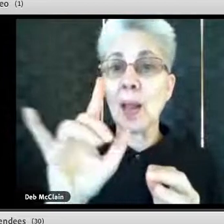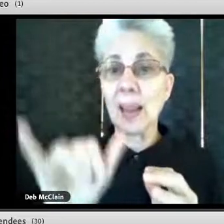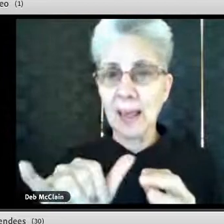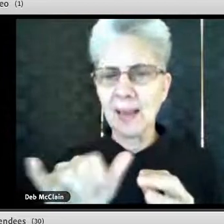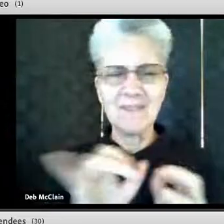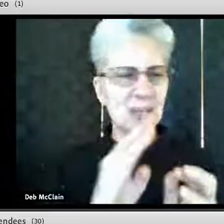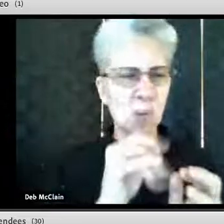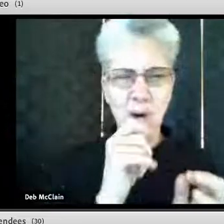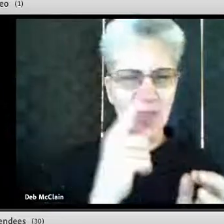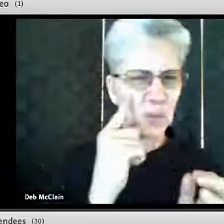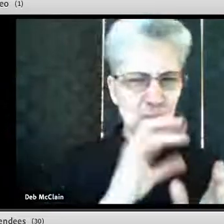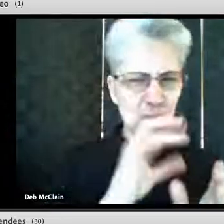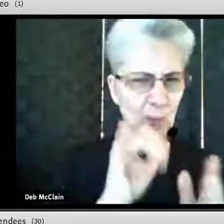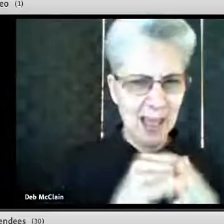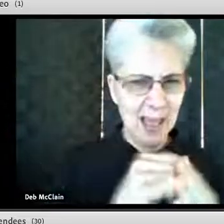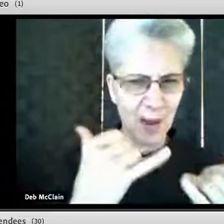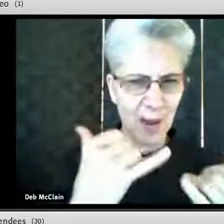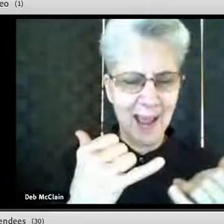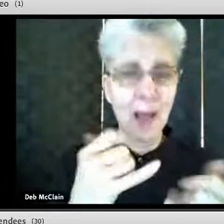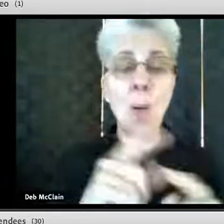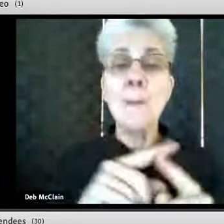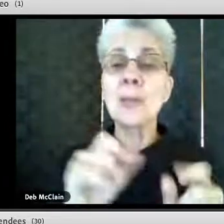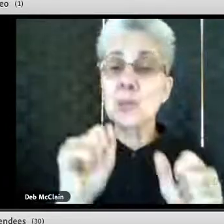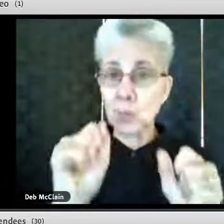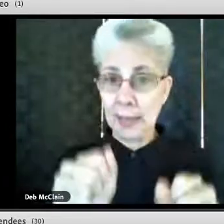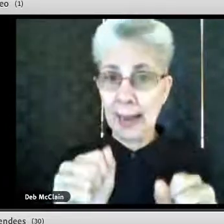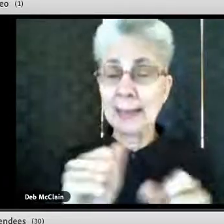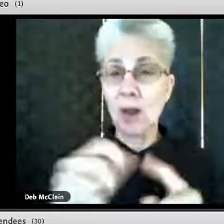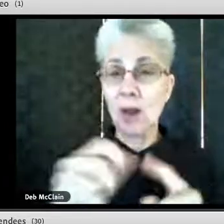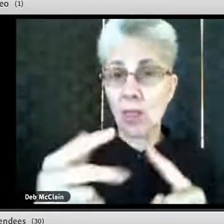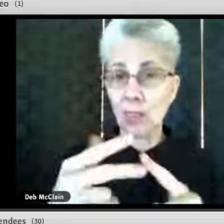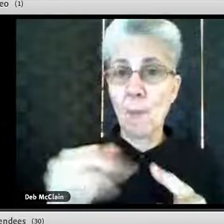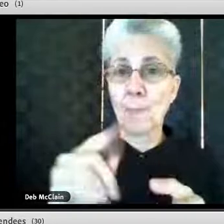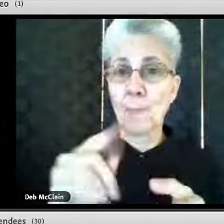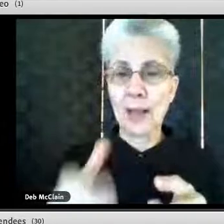Facebook, I don't think you can actually do that at this point, but you can get a third-party overlay